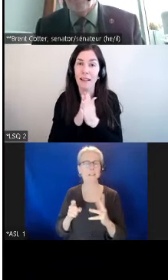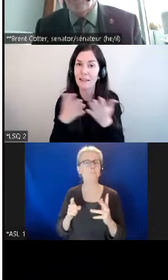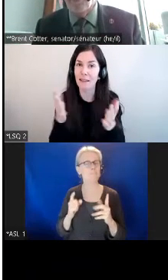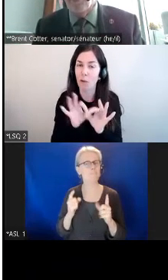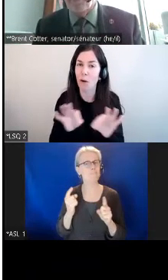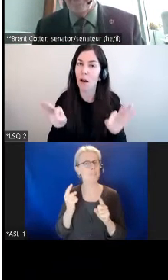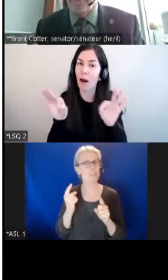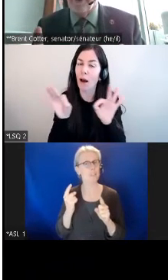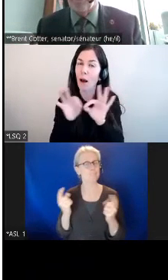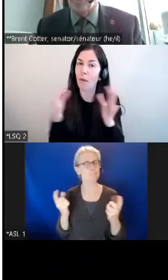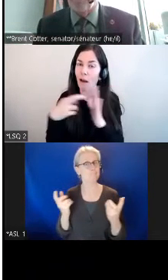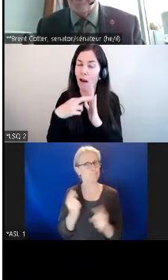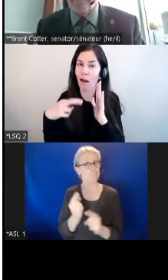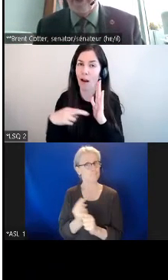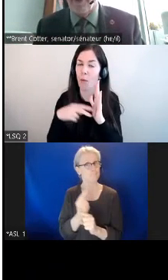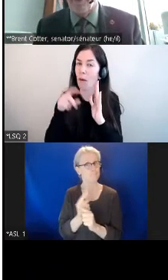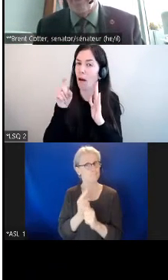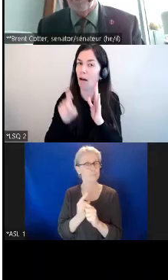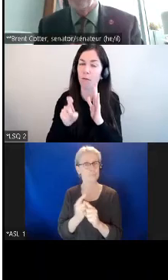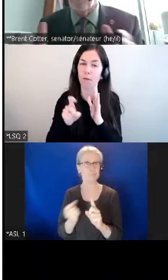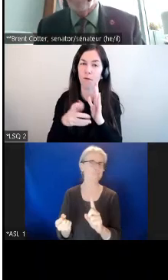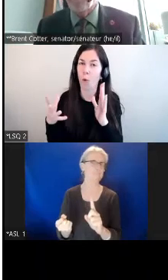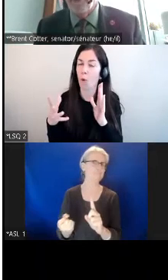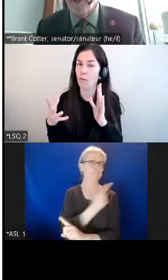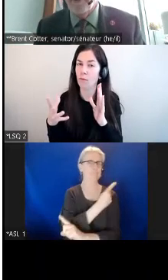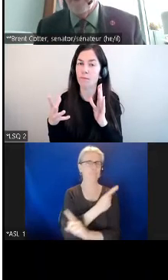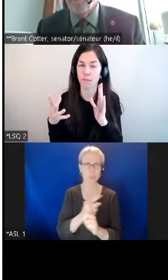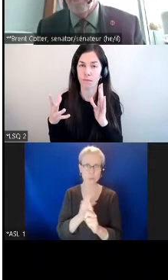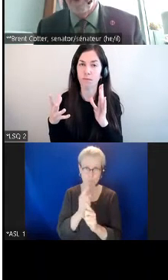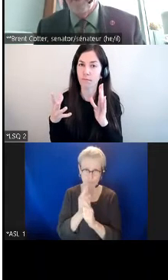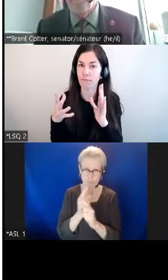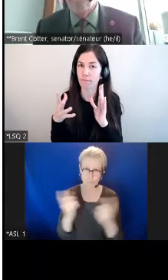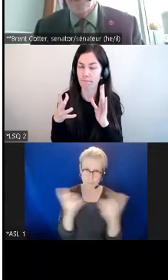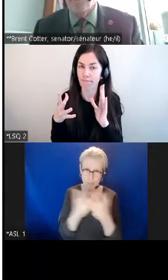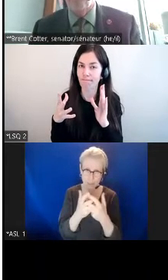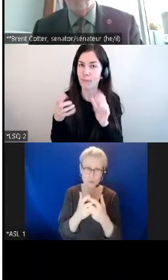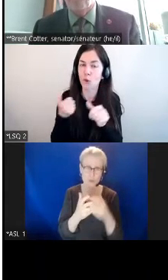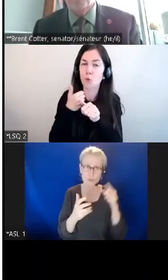INSIDE THE LINES. THE REGULATIONS HAVE TO COLOUR INSIDE THE LINES OF THE BILL. YOU